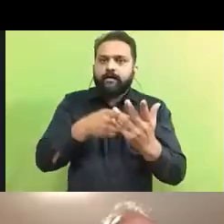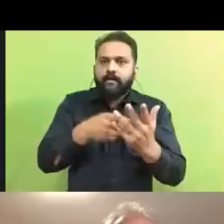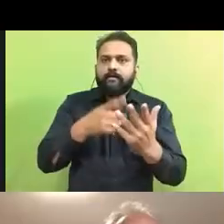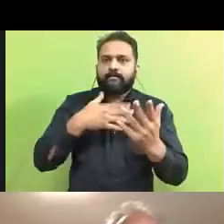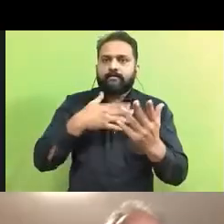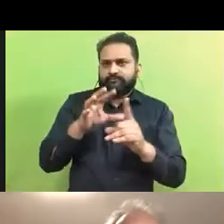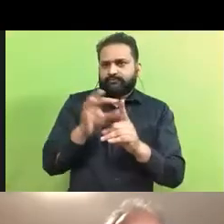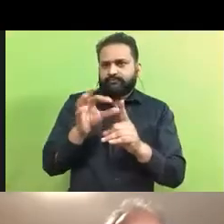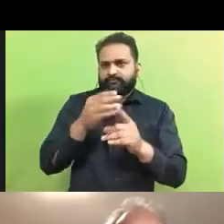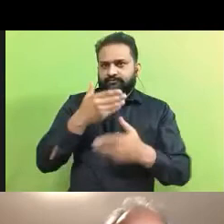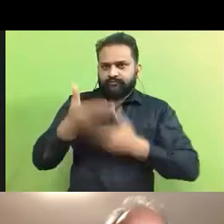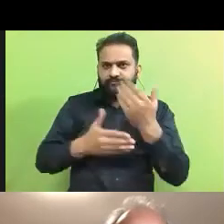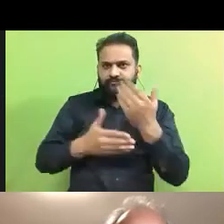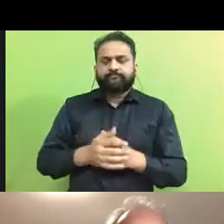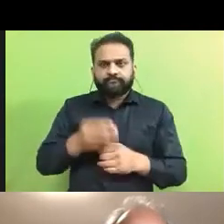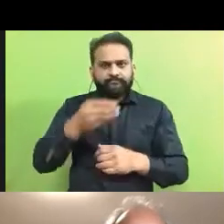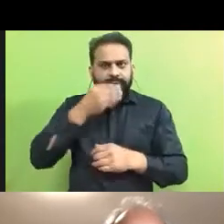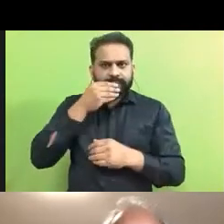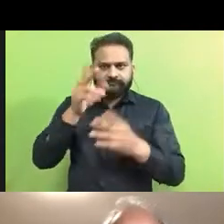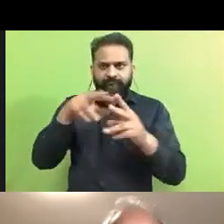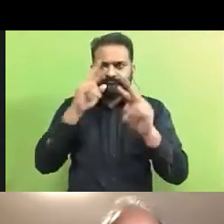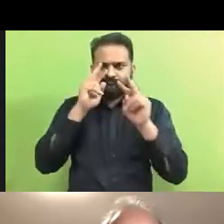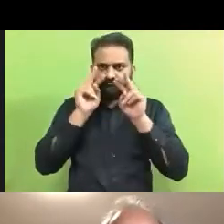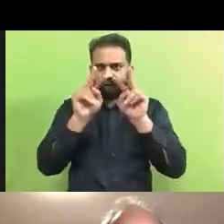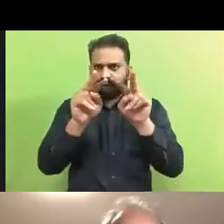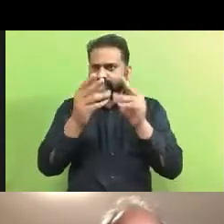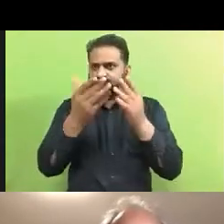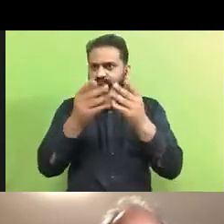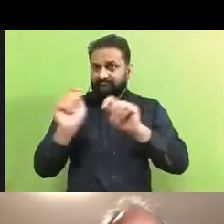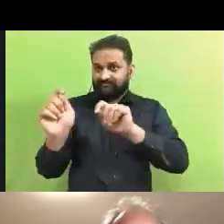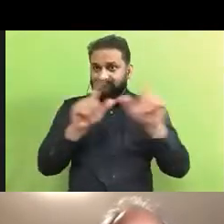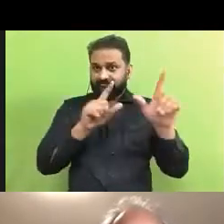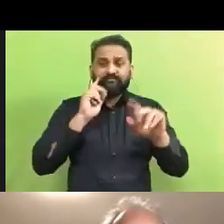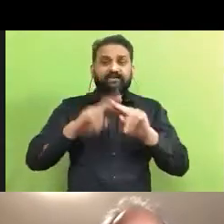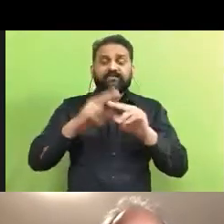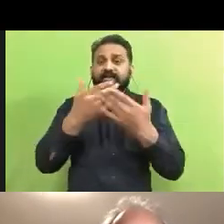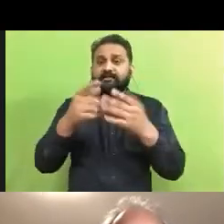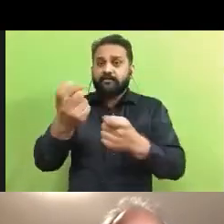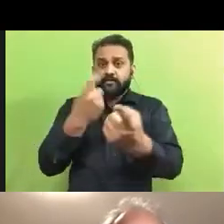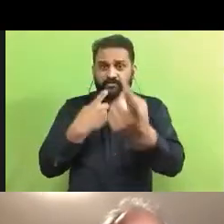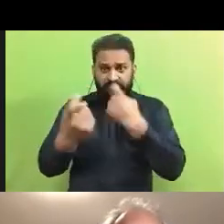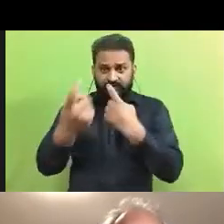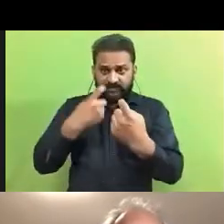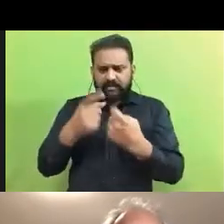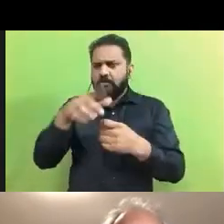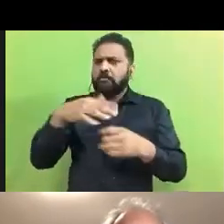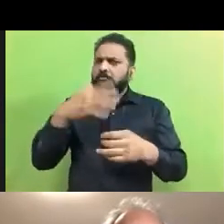so please pay attention to that and if you have any question please feel free to ask don't worry